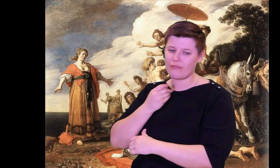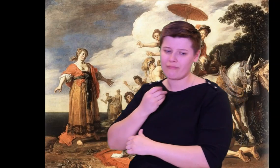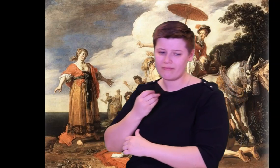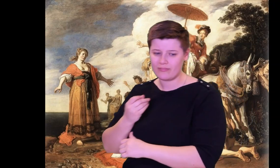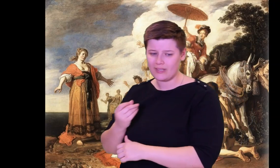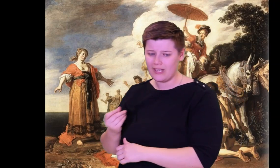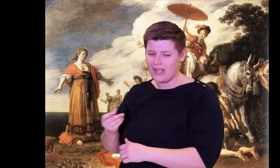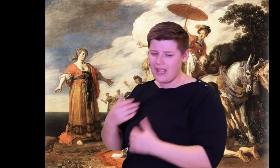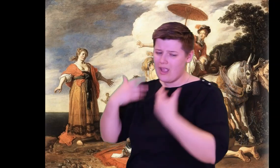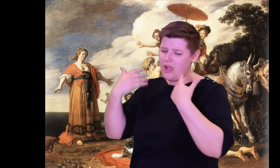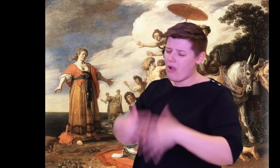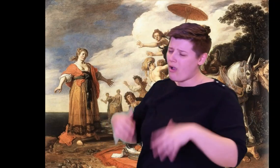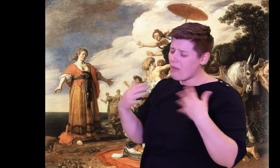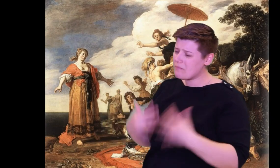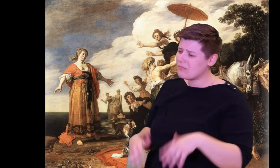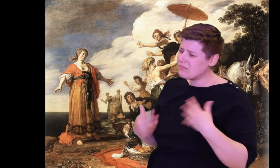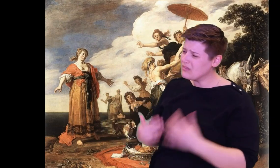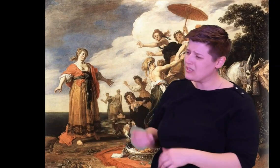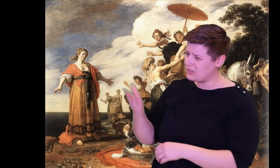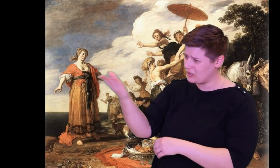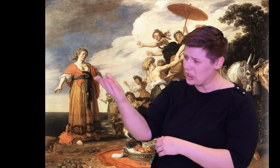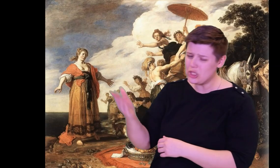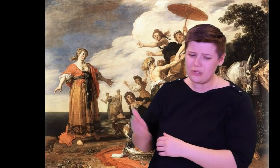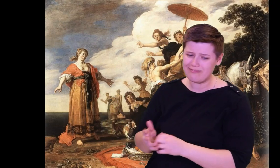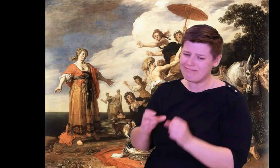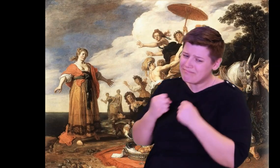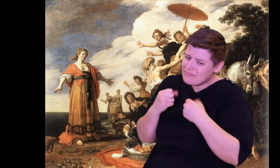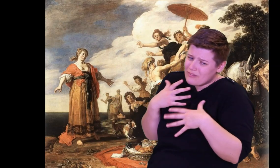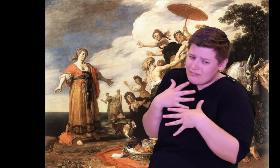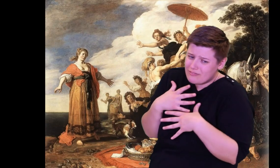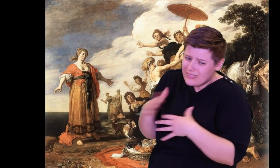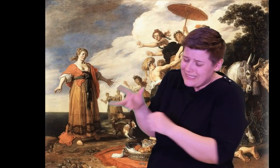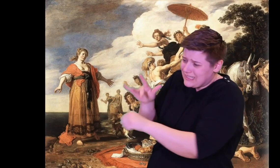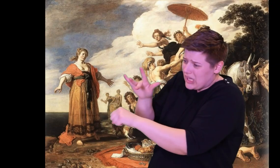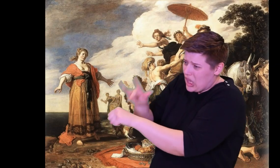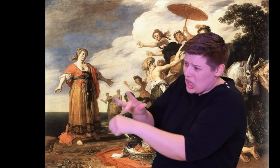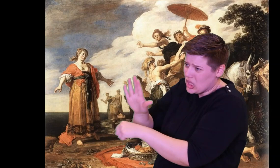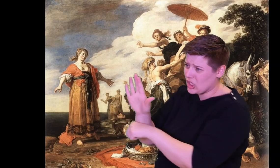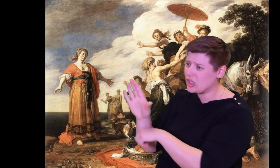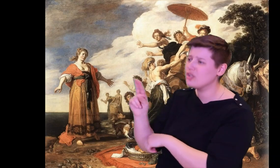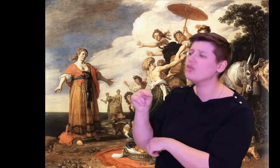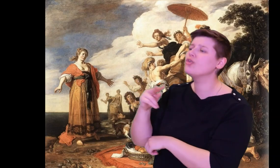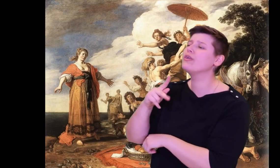yesterday some god washed me up right here, perhaps to meet more suffering.